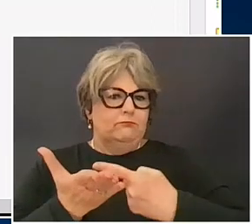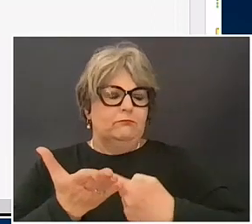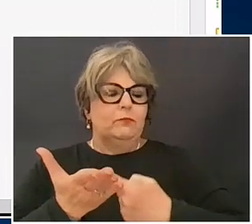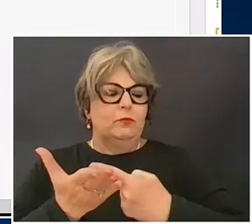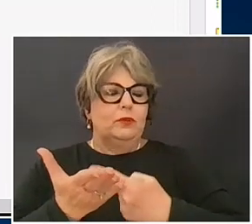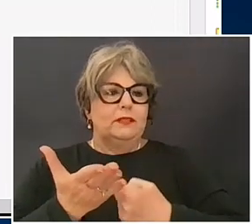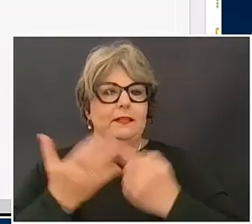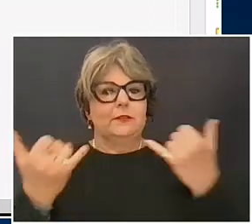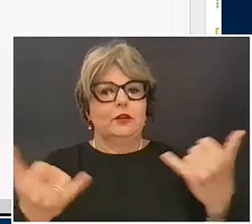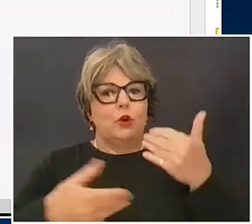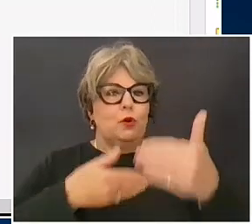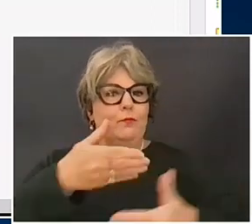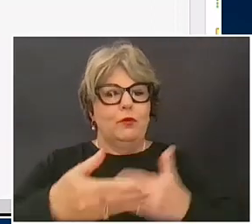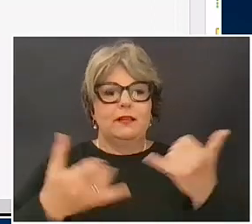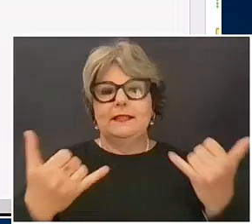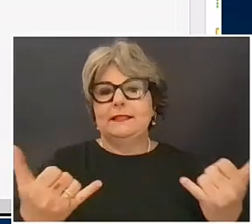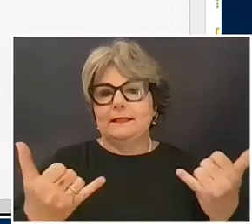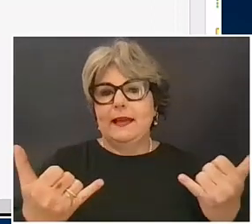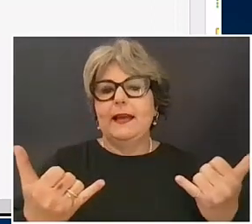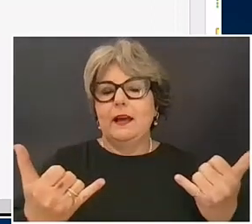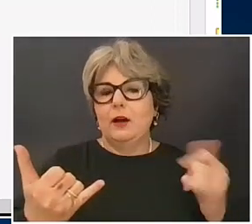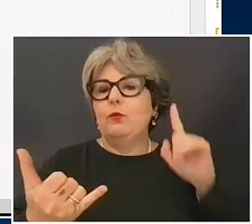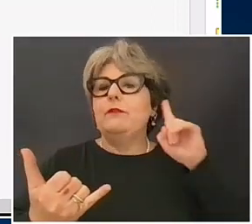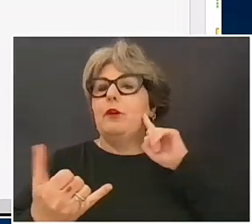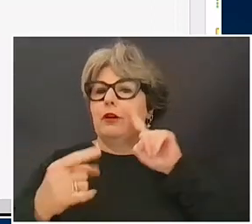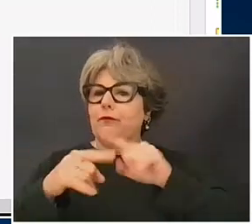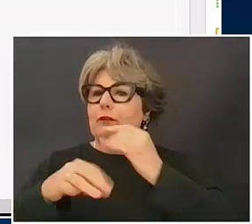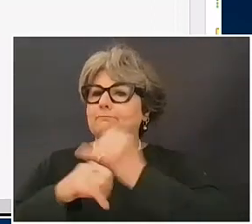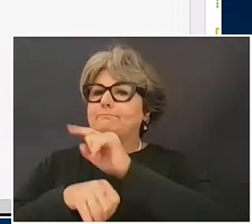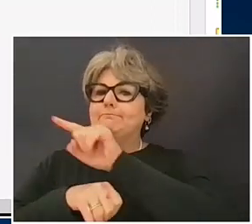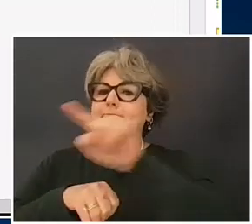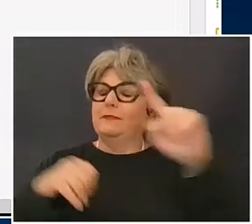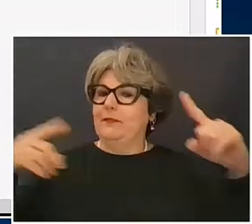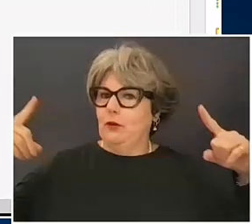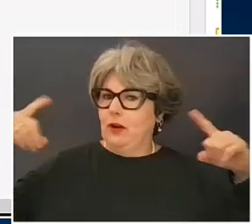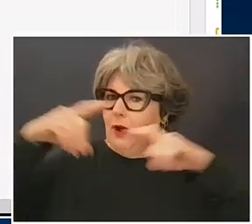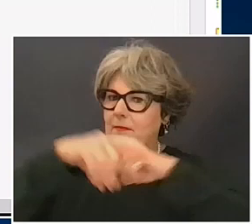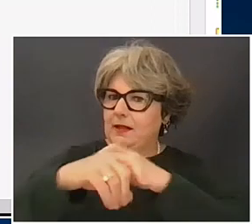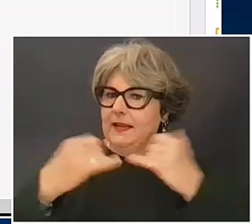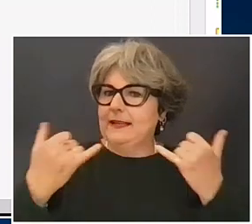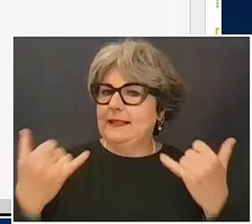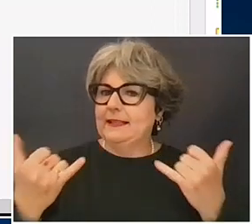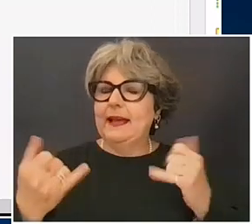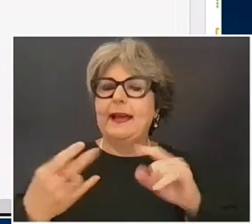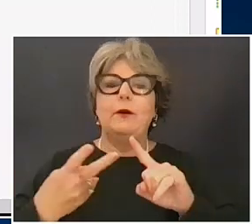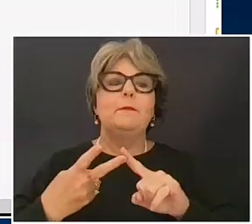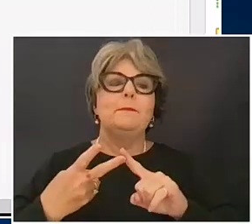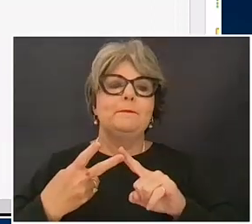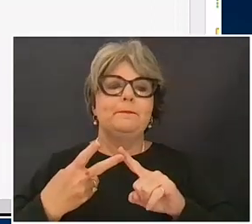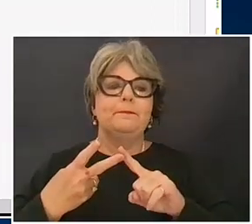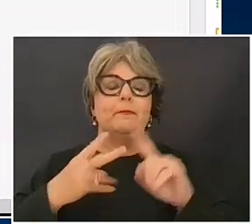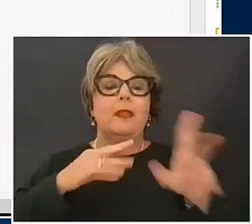process, we have heard from institutions is somewhat complicated. It involves additional administrative